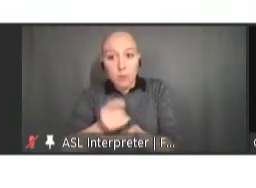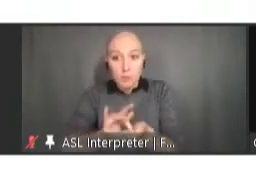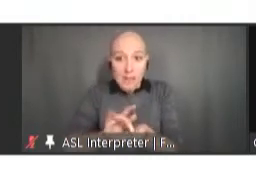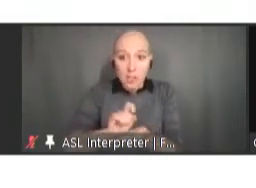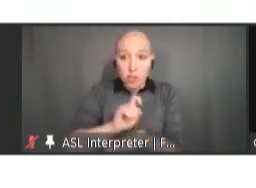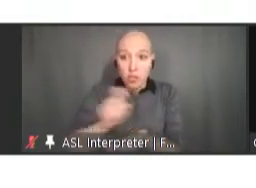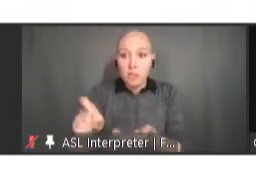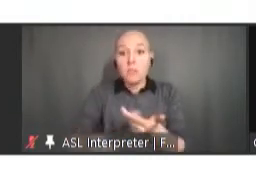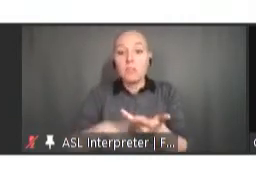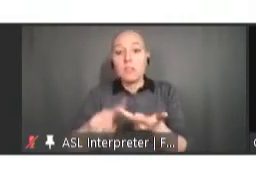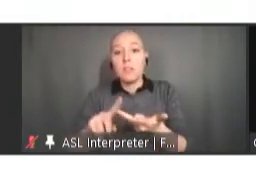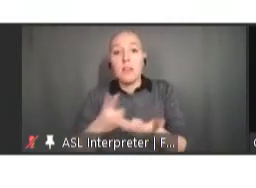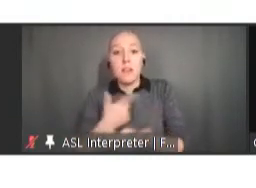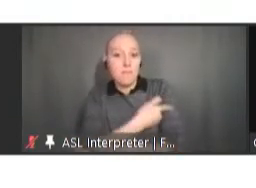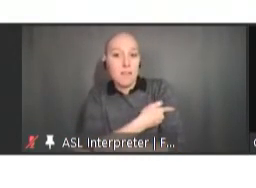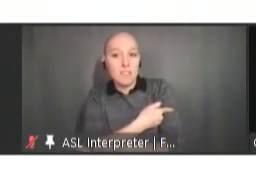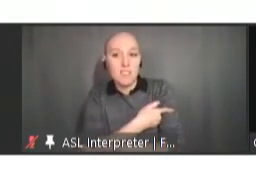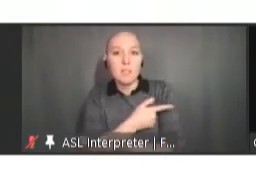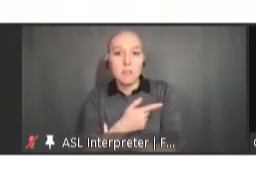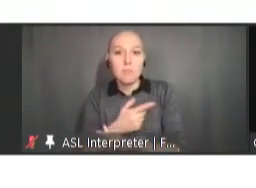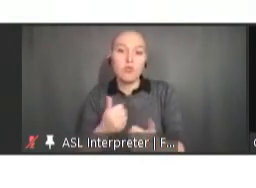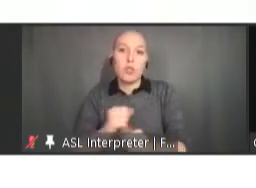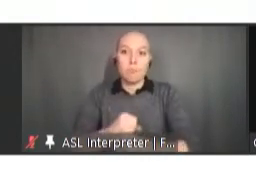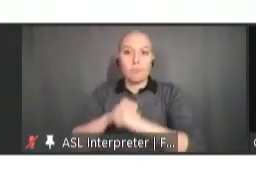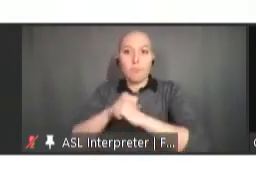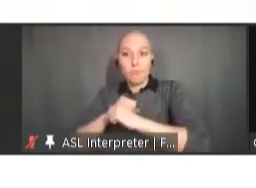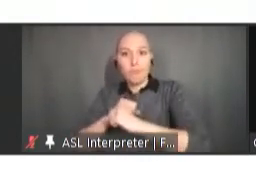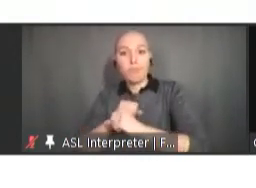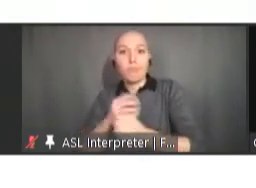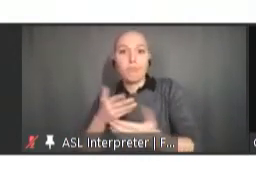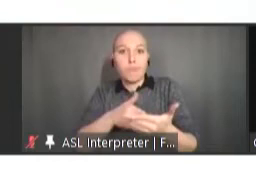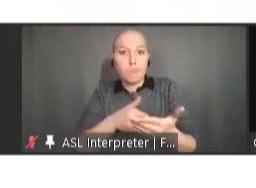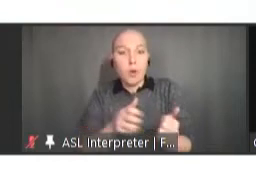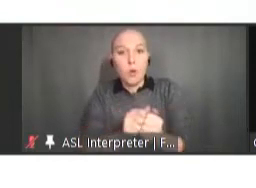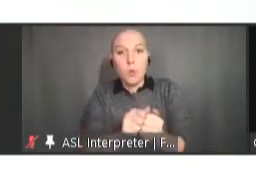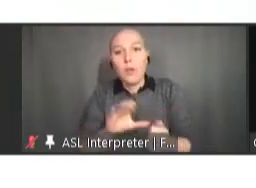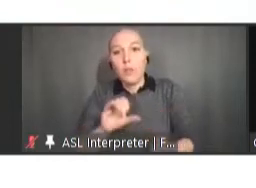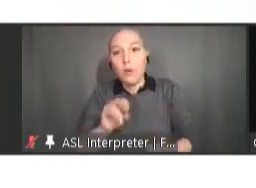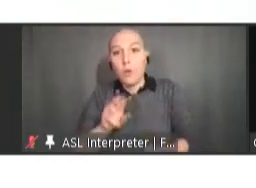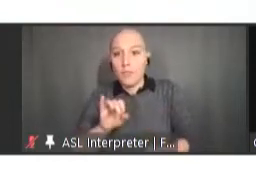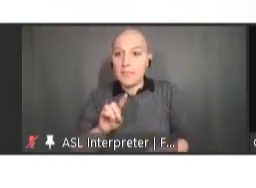Next slide, please. To support the U.S. government vaccine development efforts,